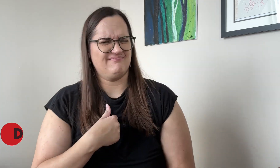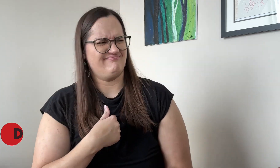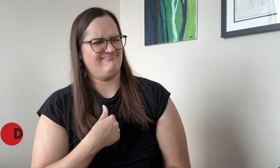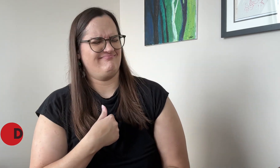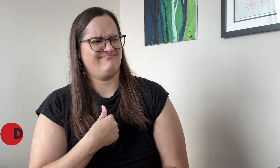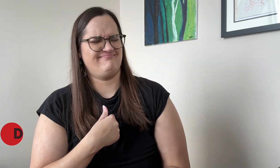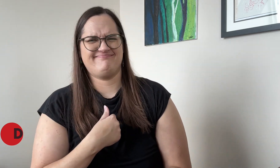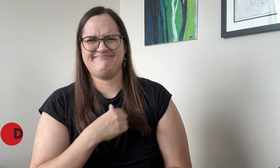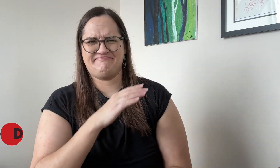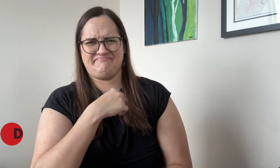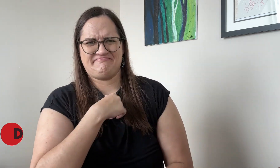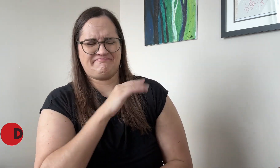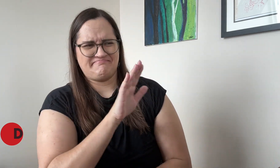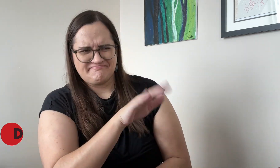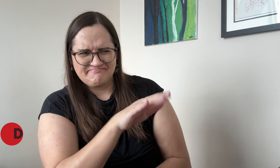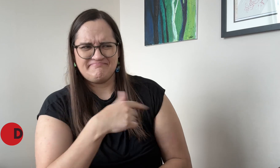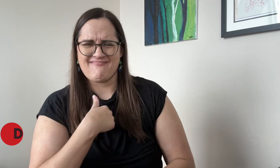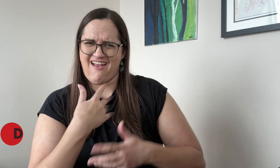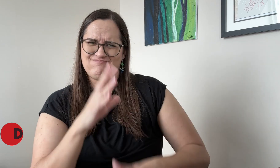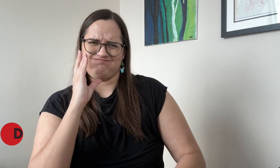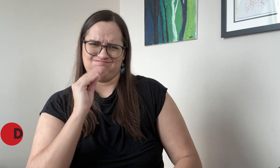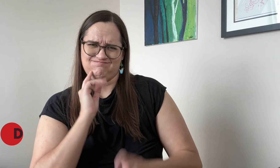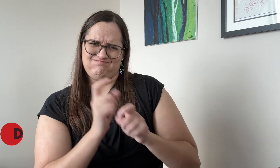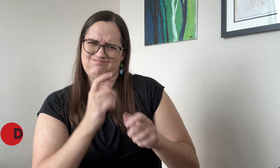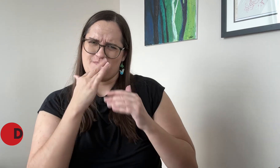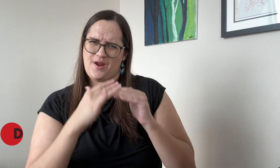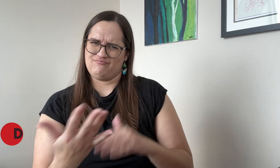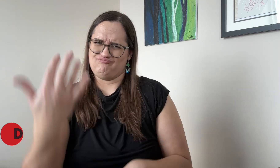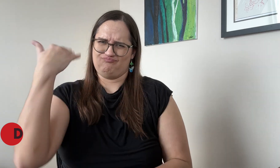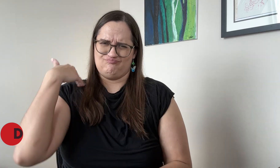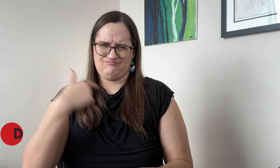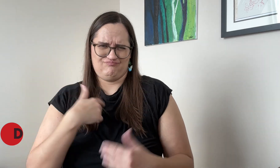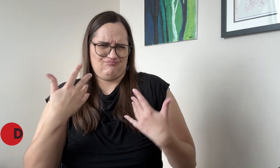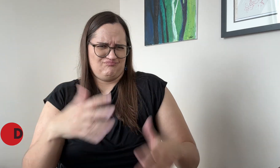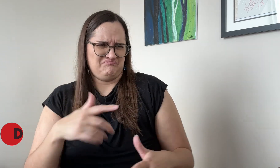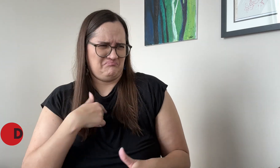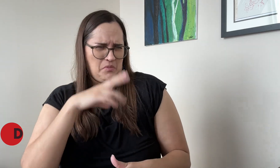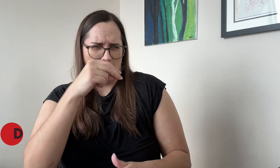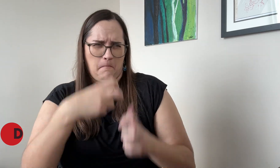It's free but it would have to be another time." I was startled and